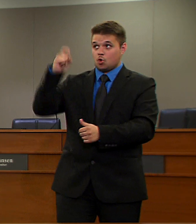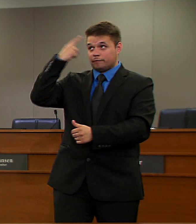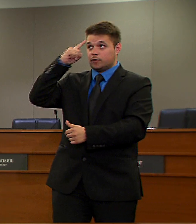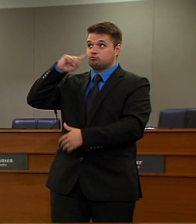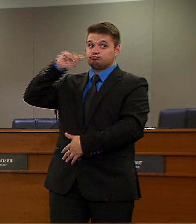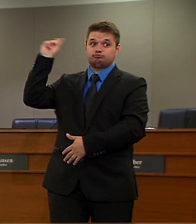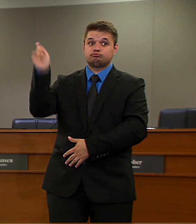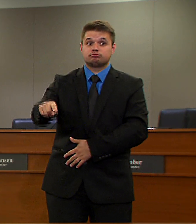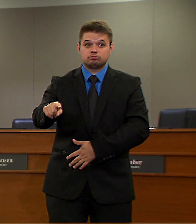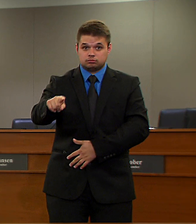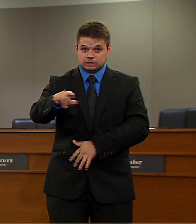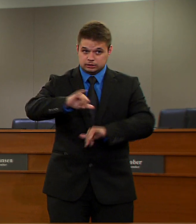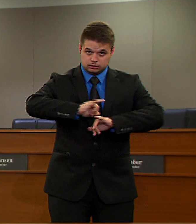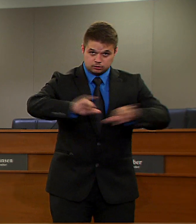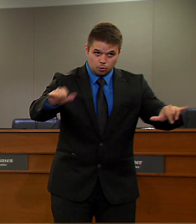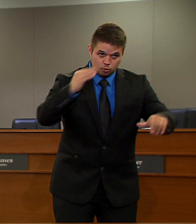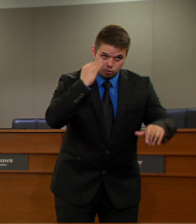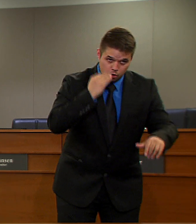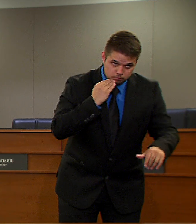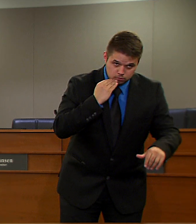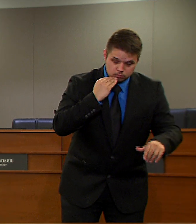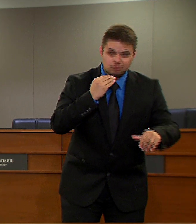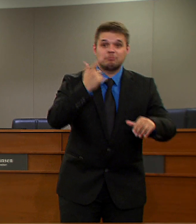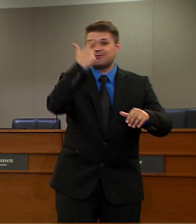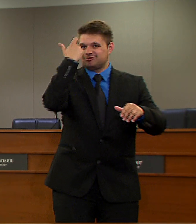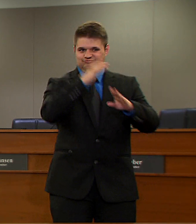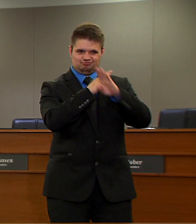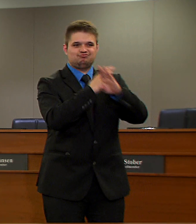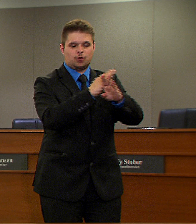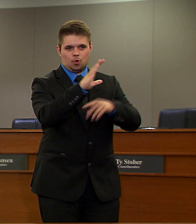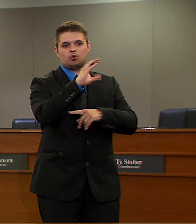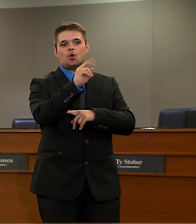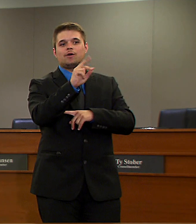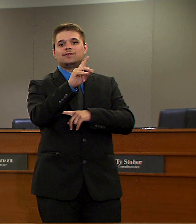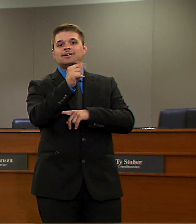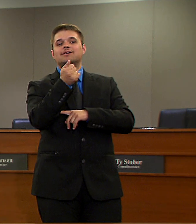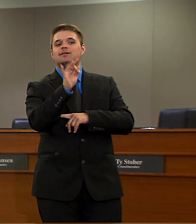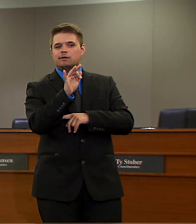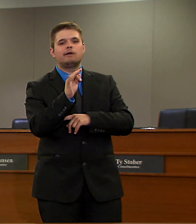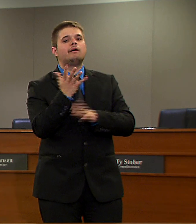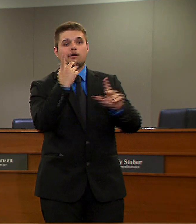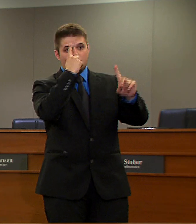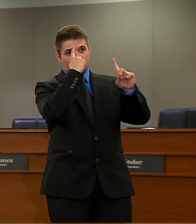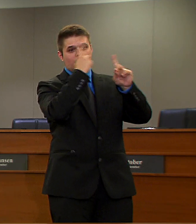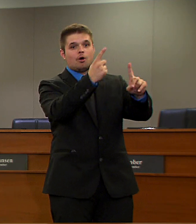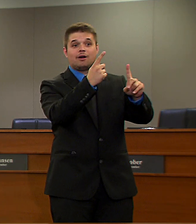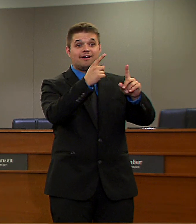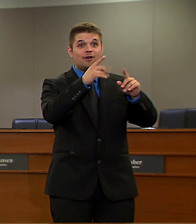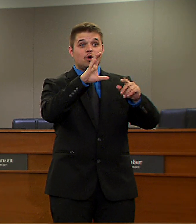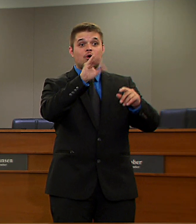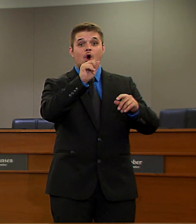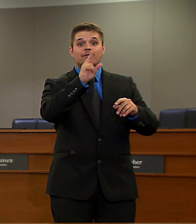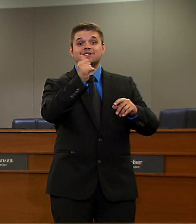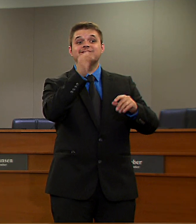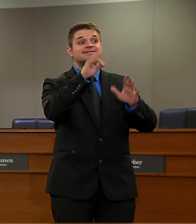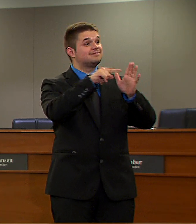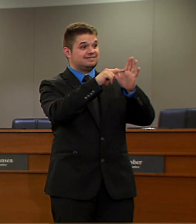COVID-19 responses are in place for the purpose of protecting lives in the context of this pandemic.